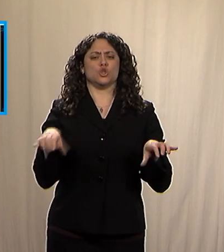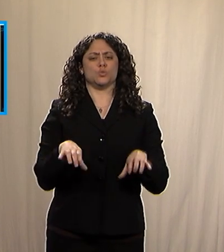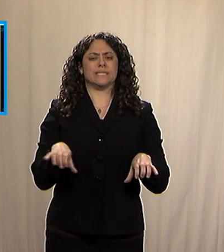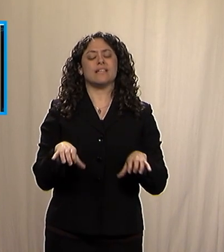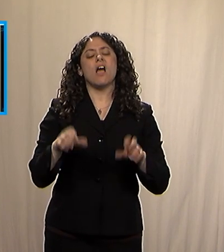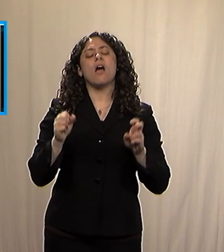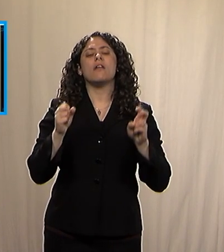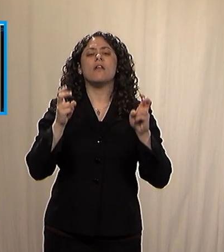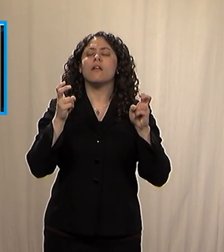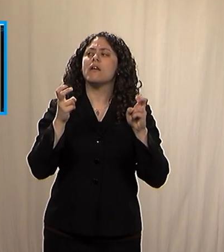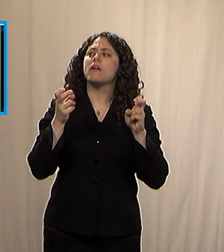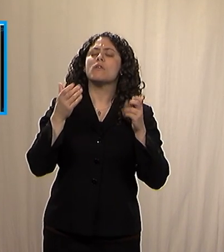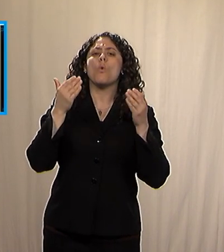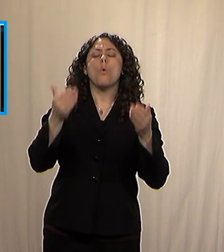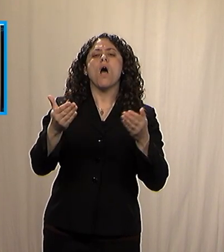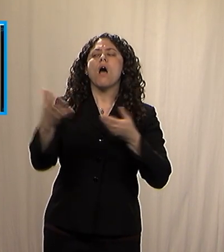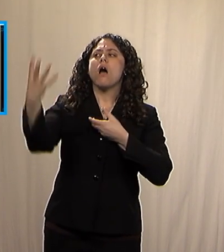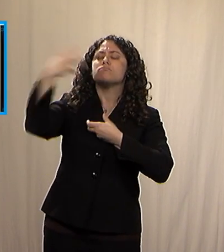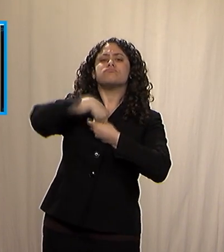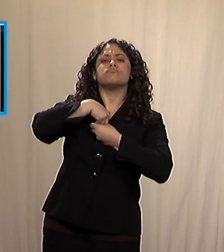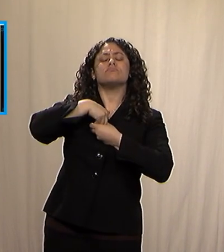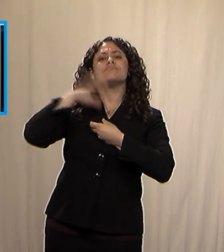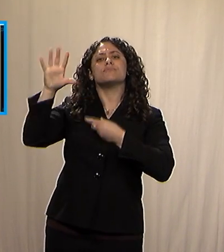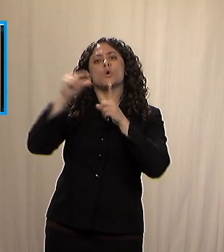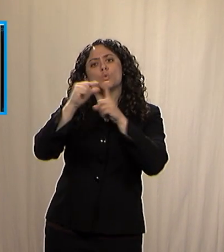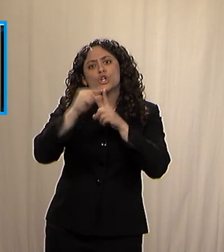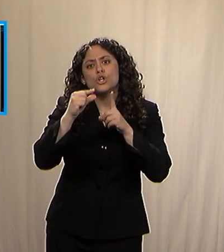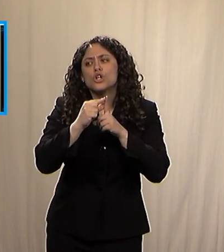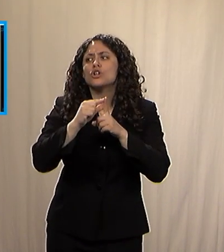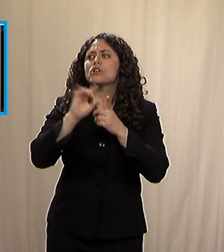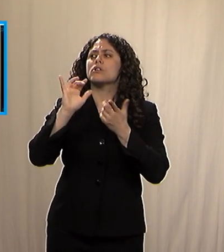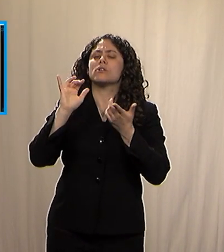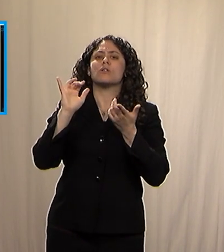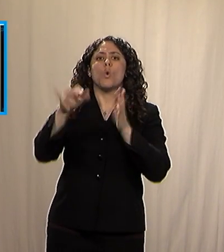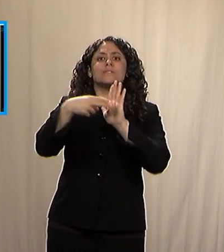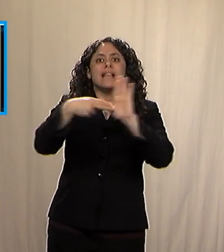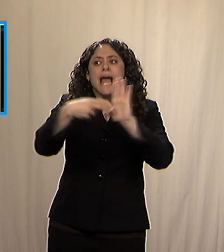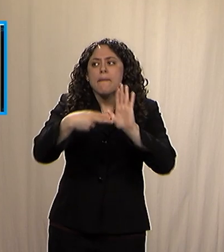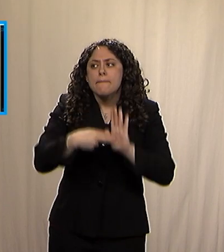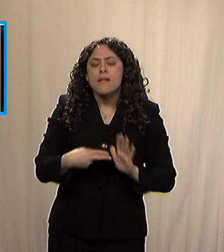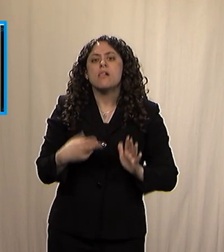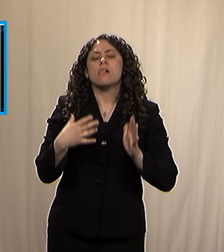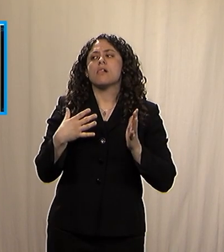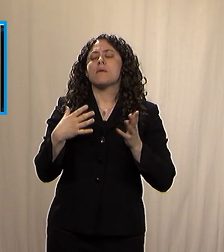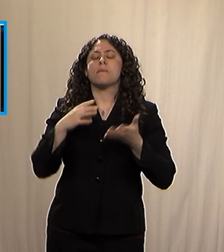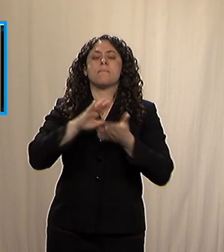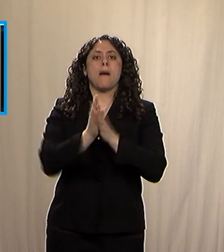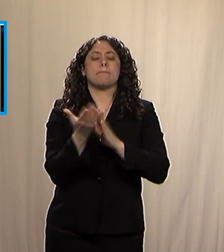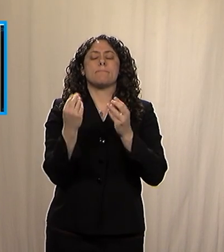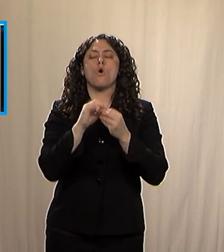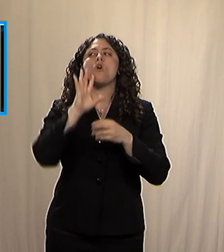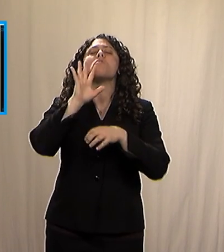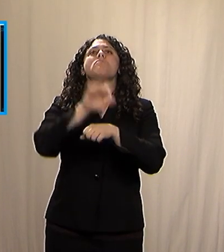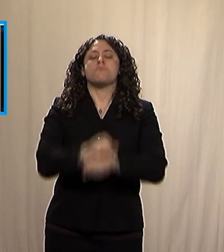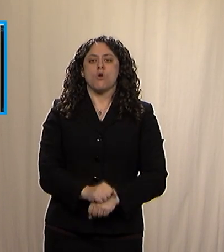and the labels to figure out if that's what I'm doing. I think this is the kind of model for me